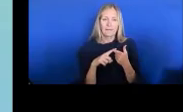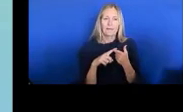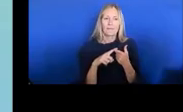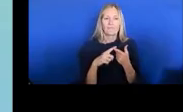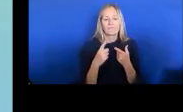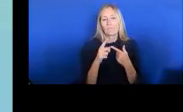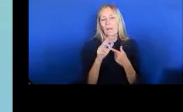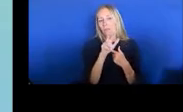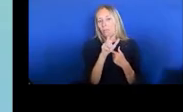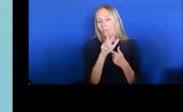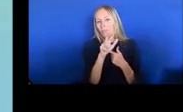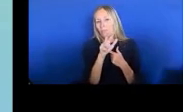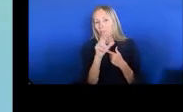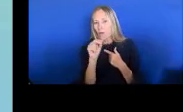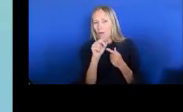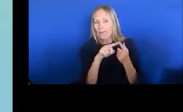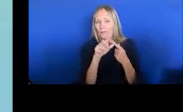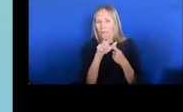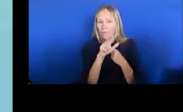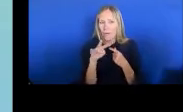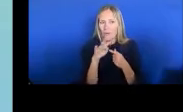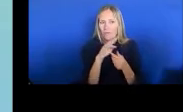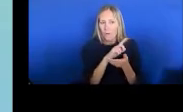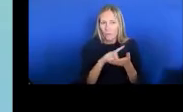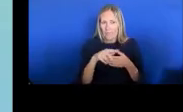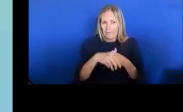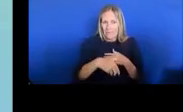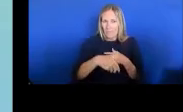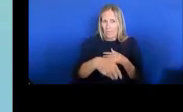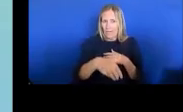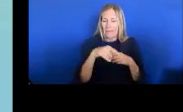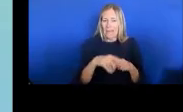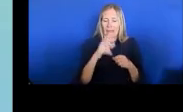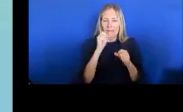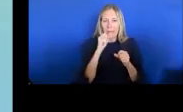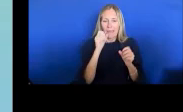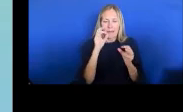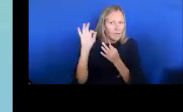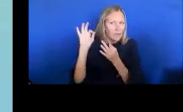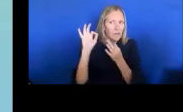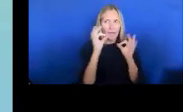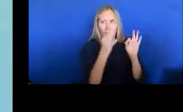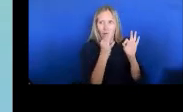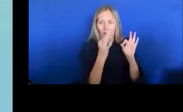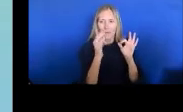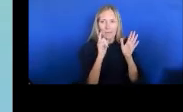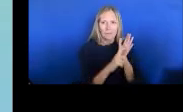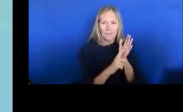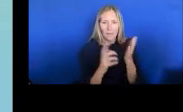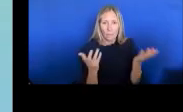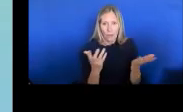34 weeks. They're able to localize and discriminate, and this is in utero. And obviously, when I've seen babies in the